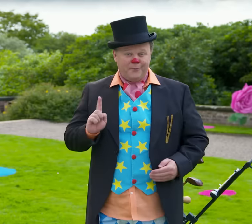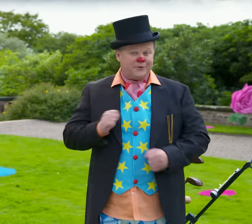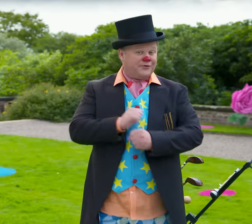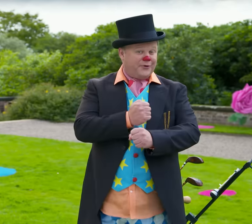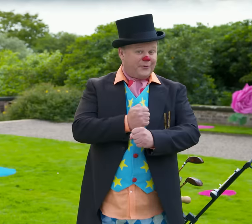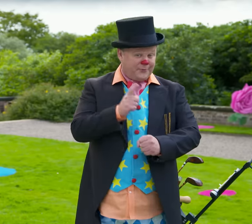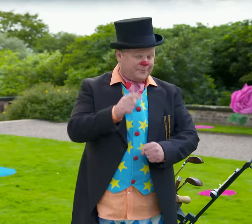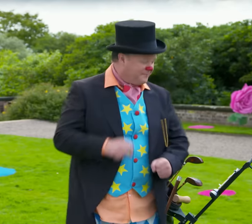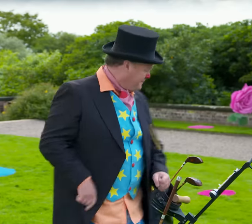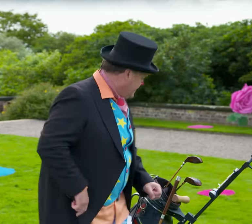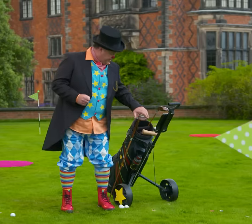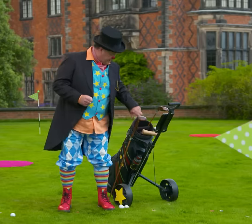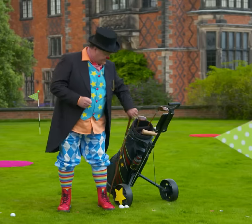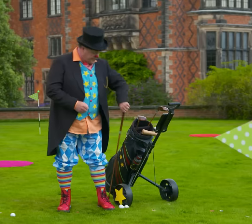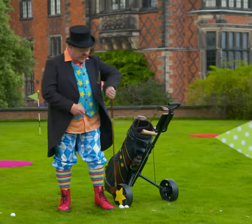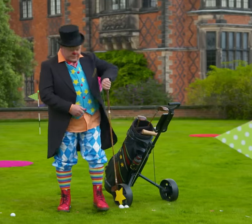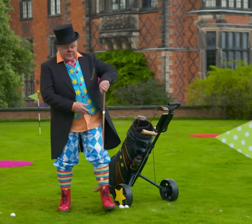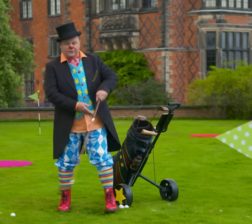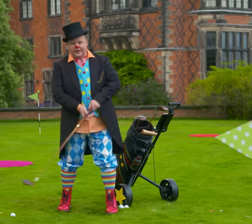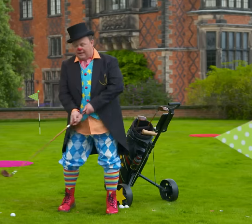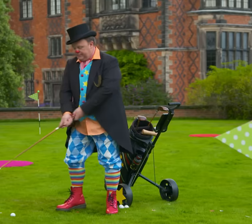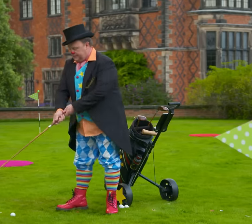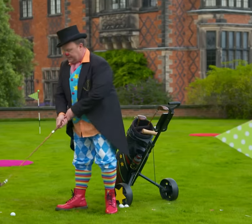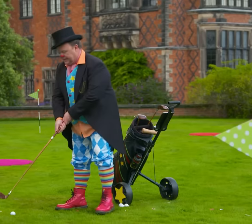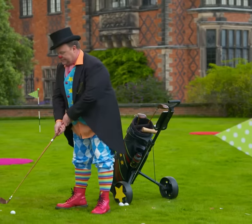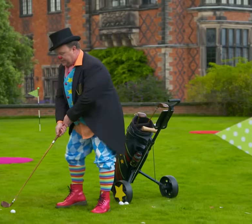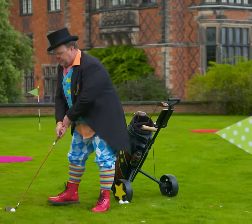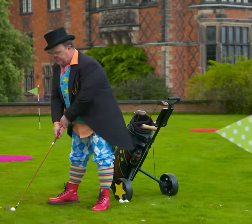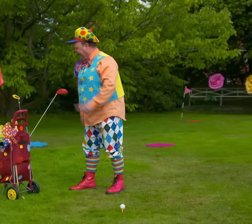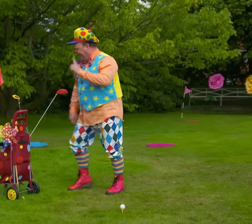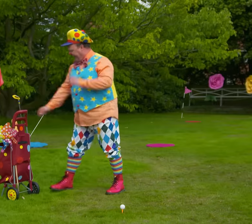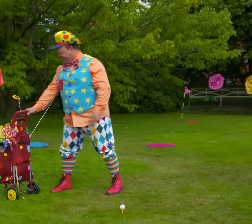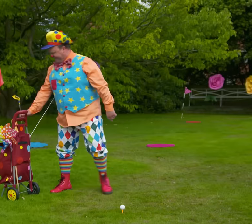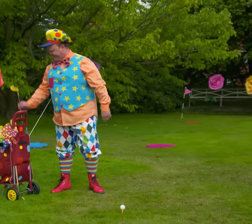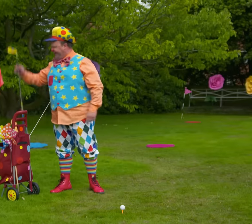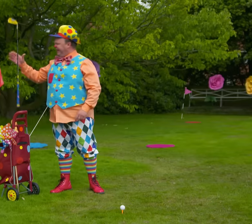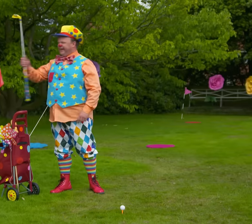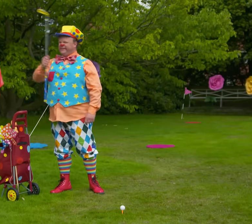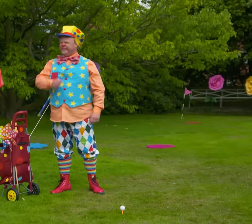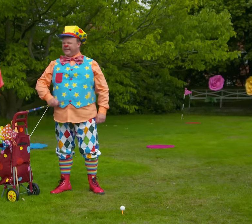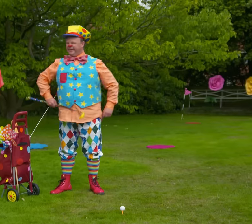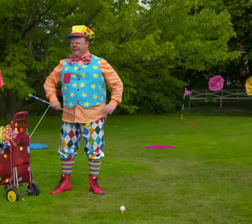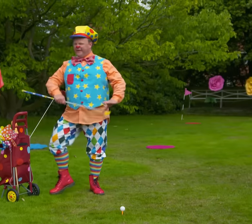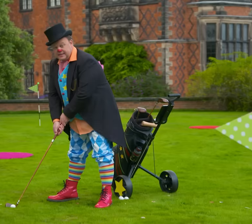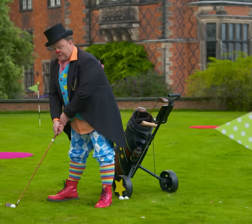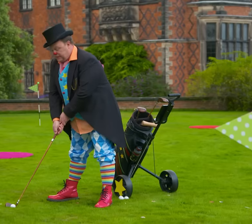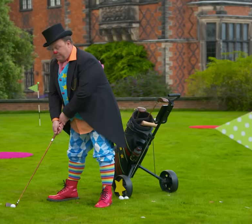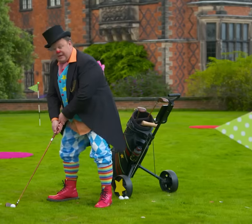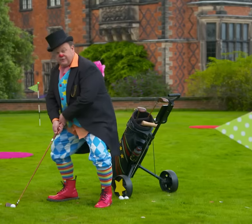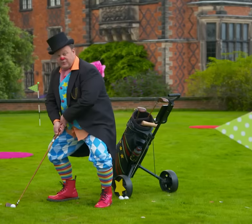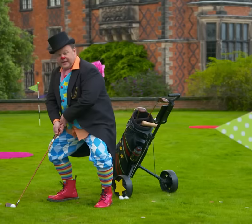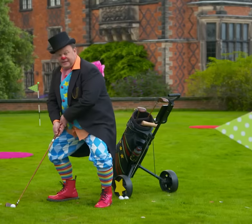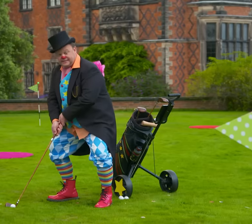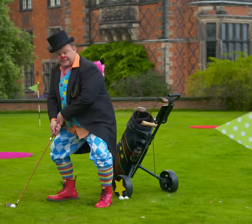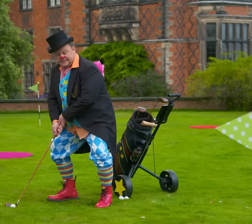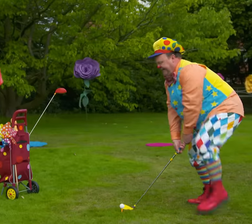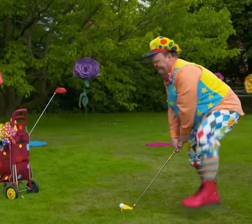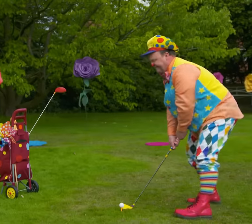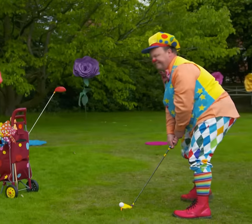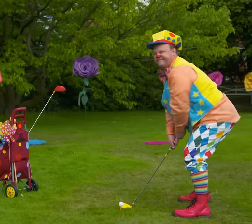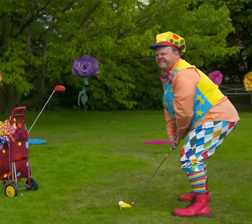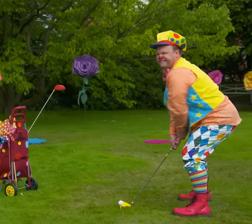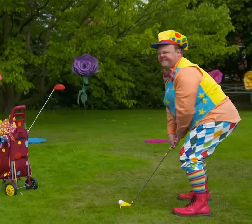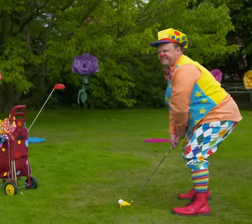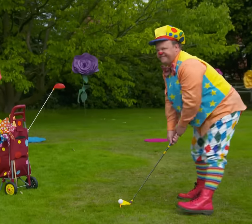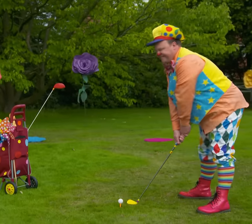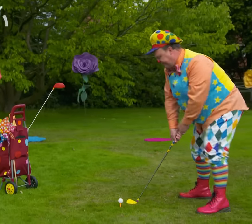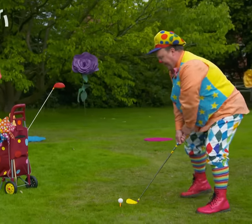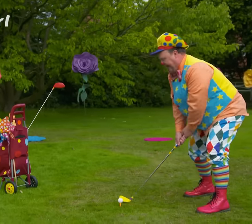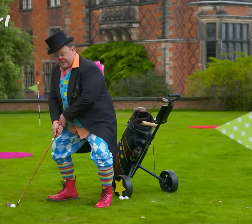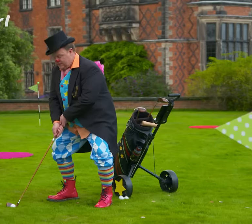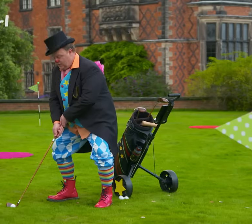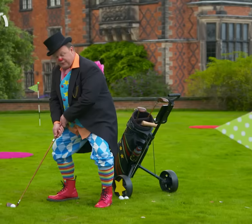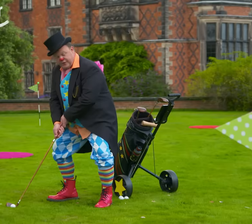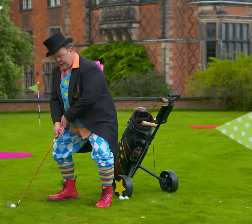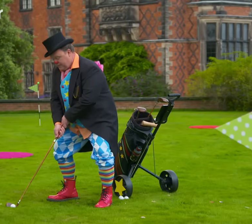what to do now take your club like so this should do it then you bend your knees and then off you go